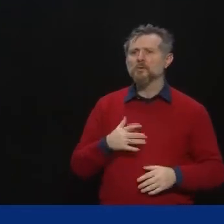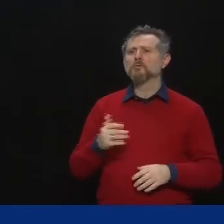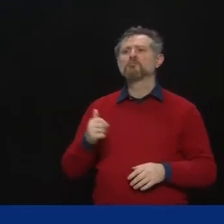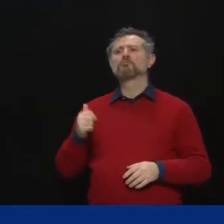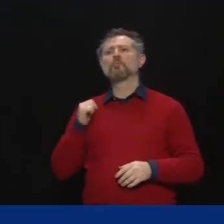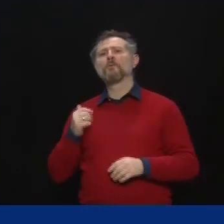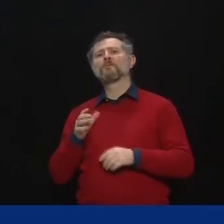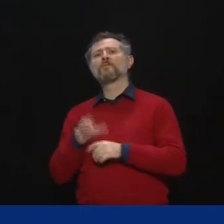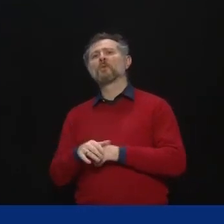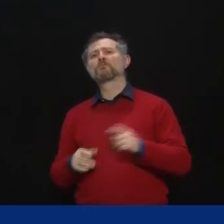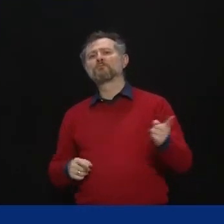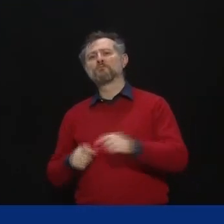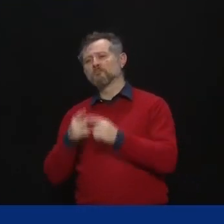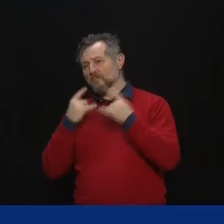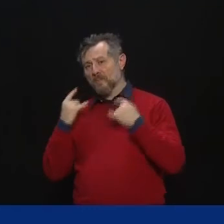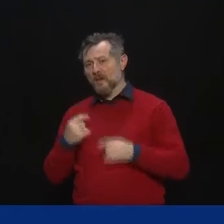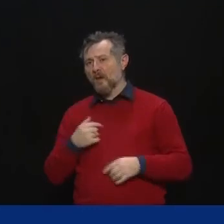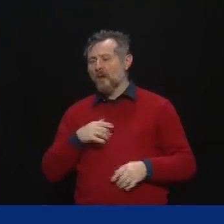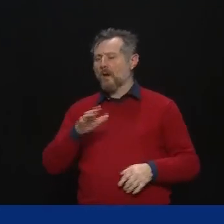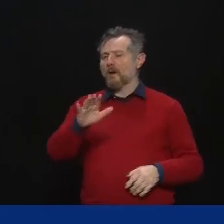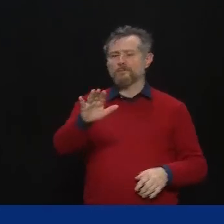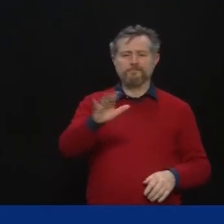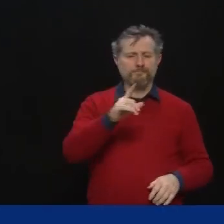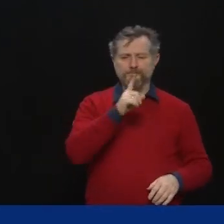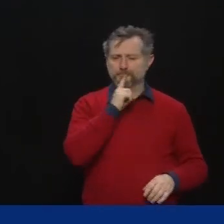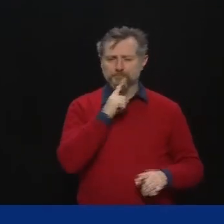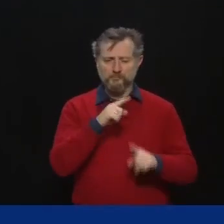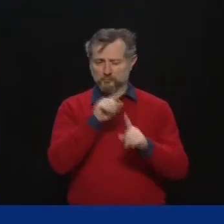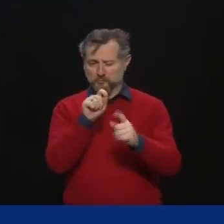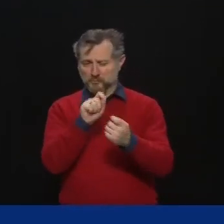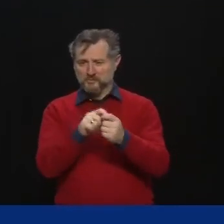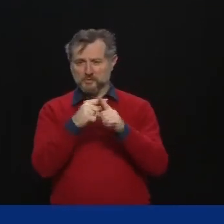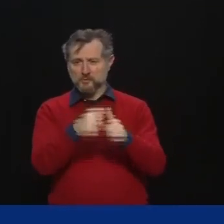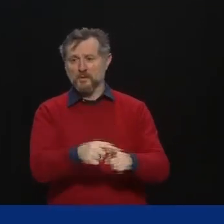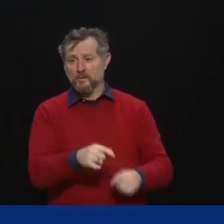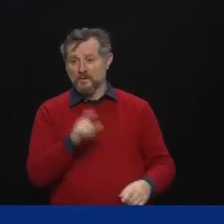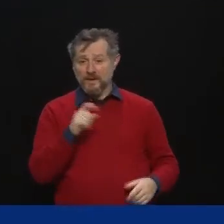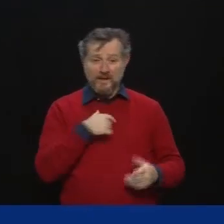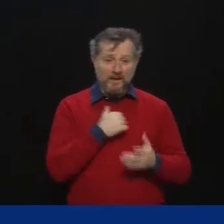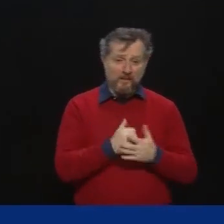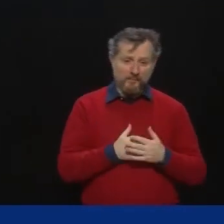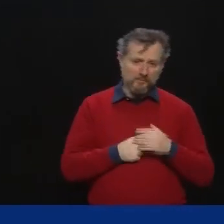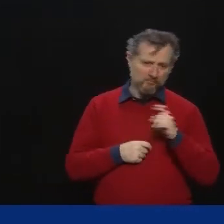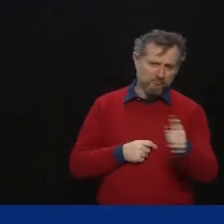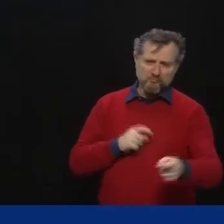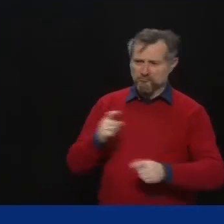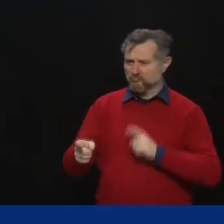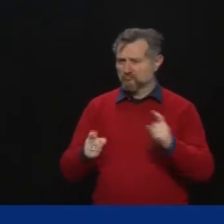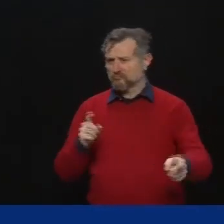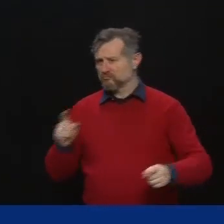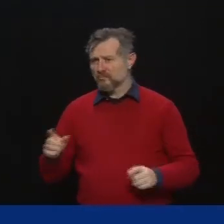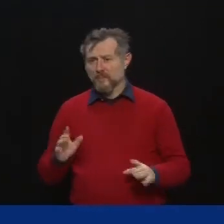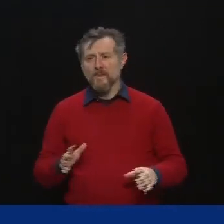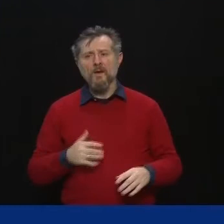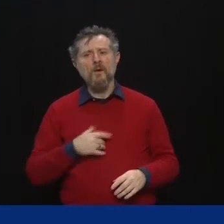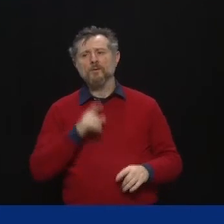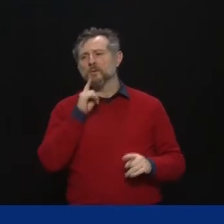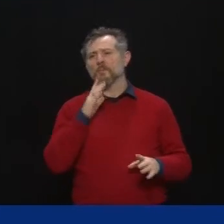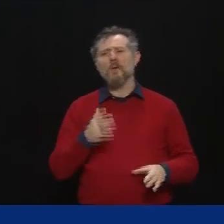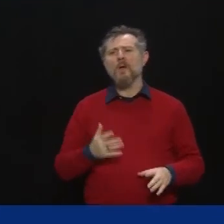ARE BEING ENFORCED. TARGETED IN THE COUNTIES WHERE THE LEADERS HAVE SAID THAT THEY WILL NOT ENFORCE THEM?